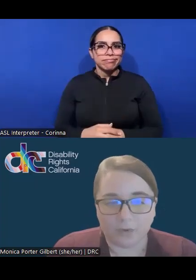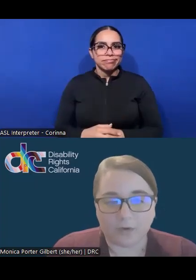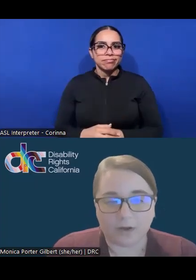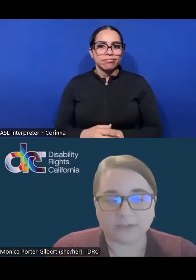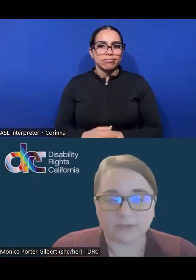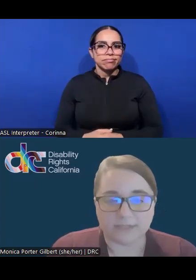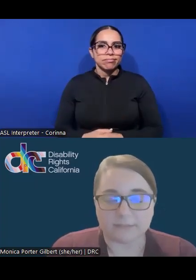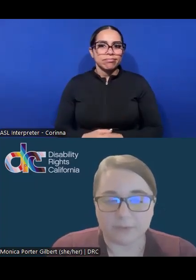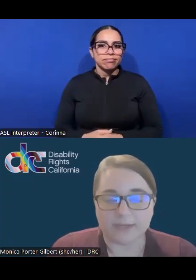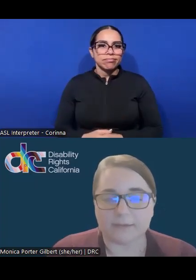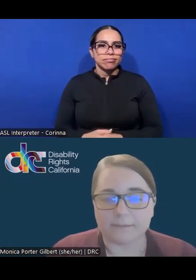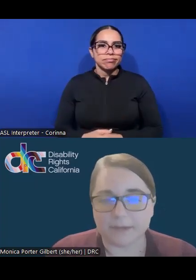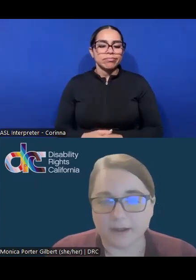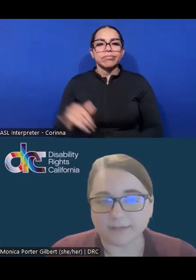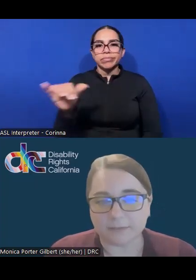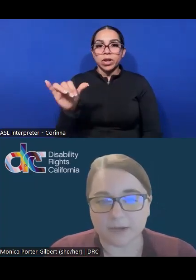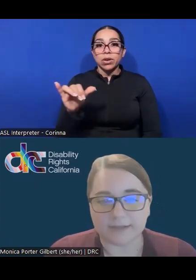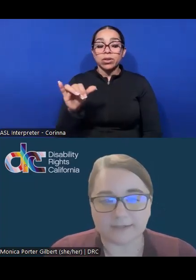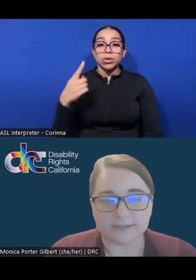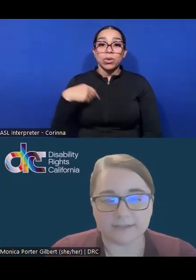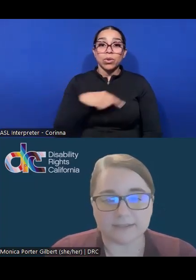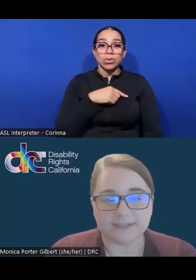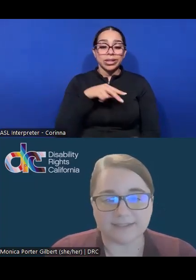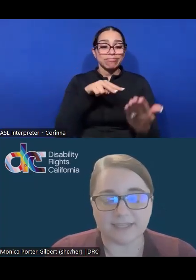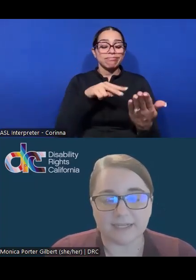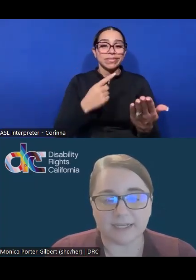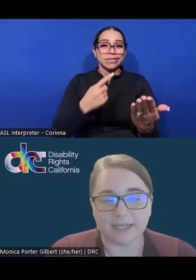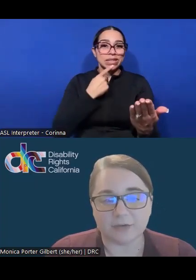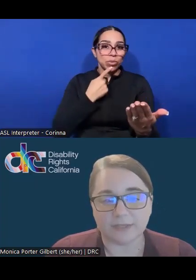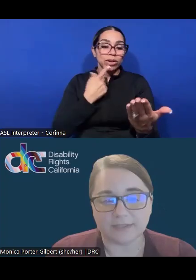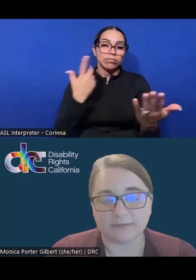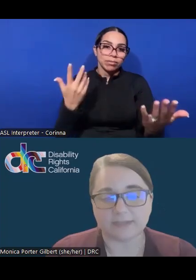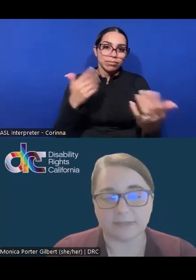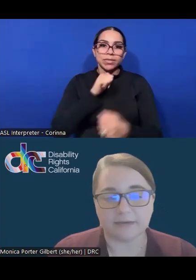We were also disappointed, but not surprised, to see increased investment